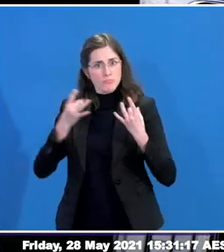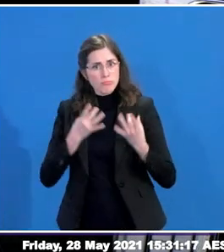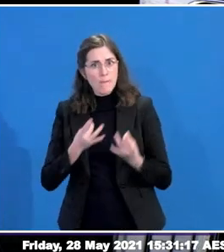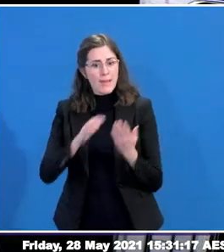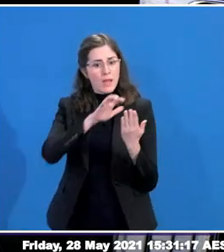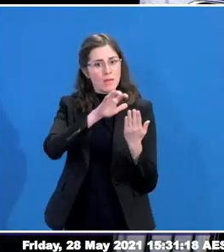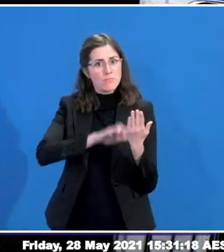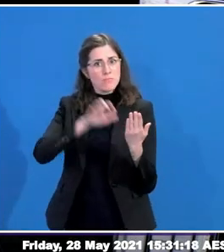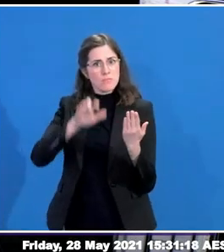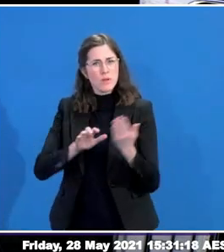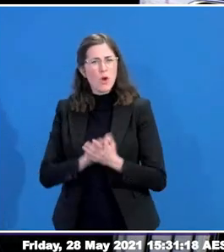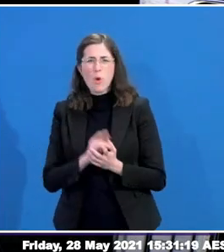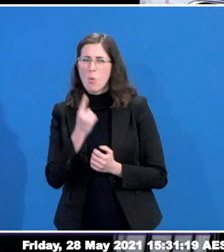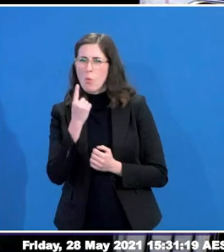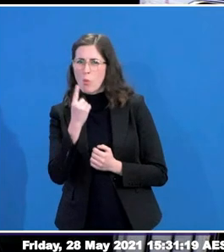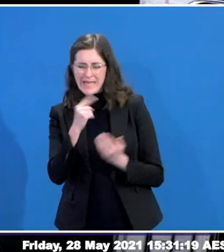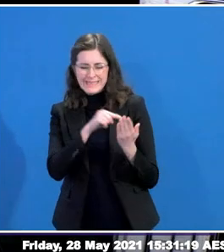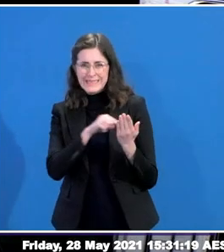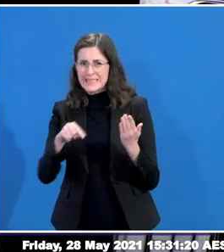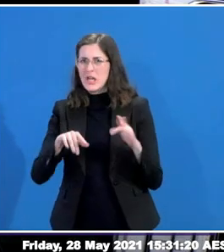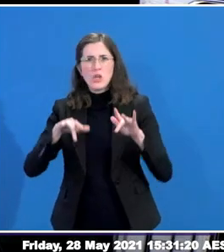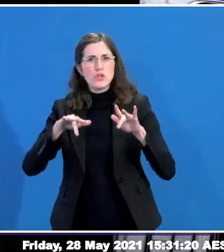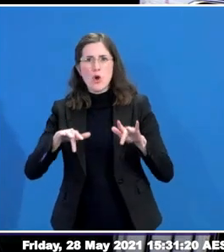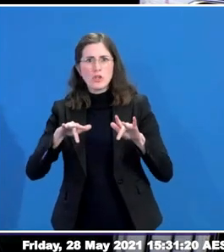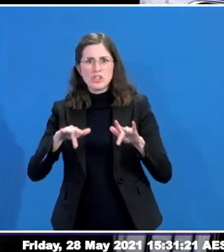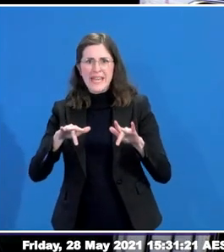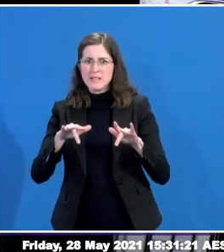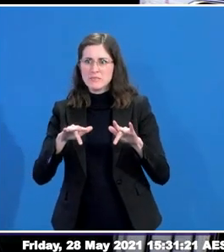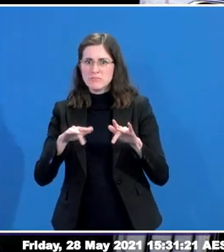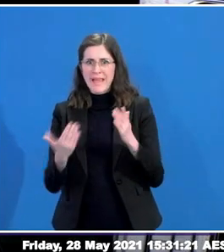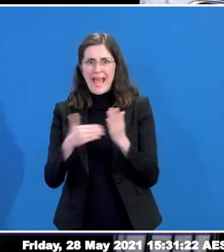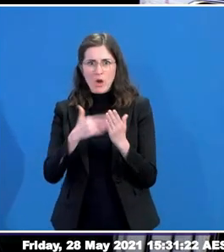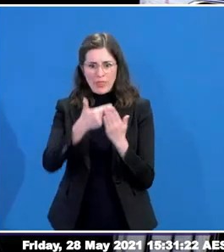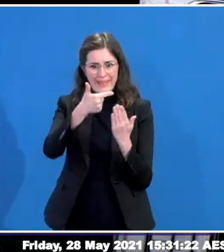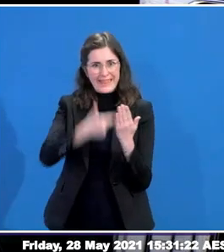One matter that is not addressed in the directions is something I should